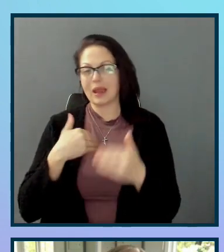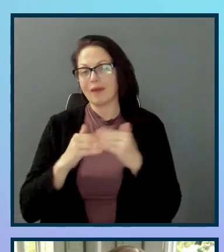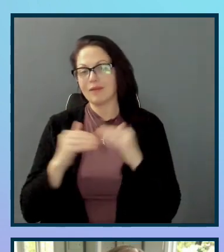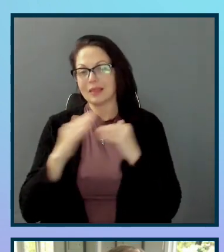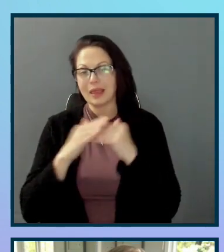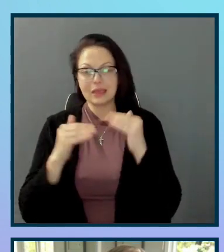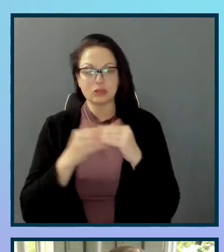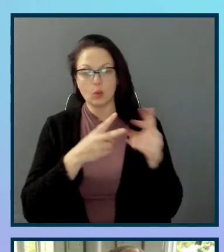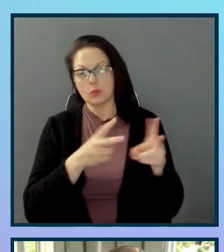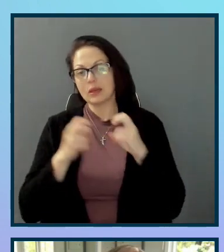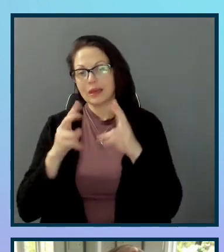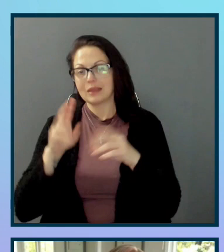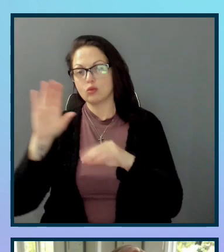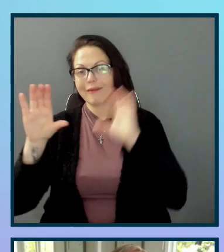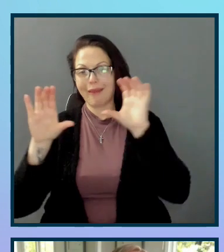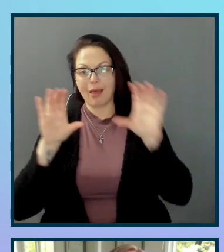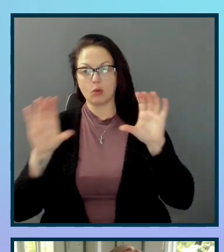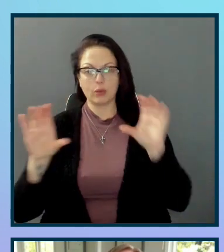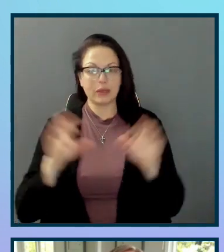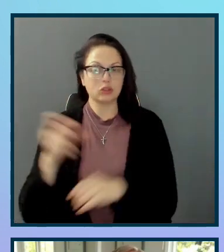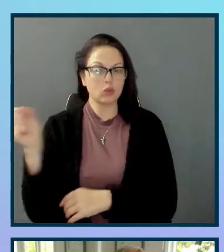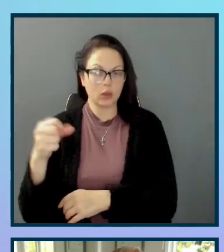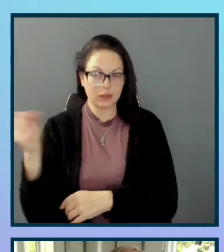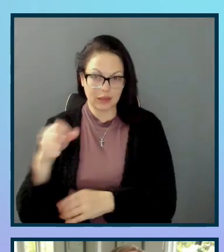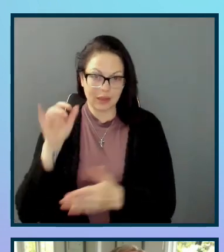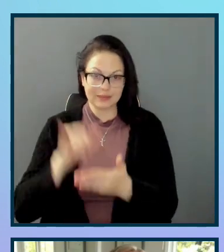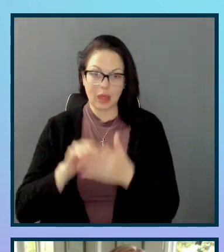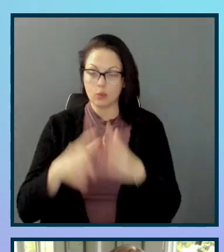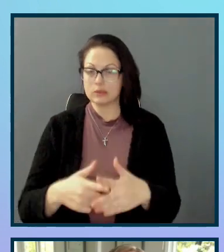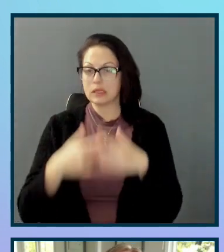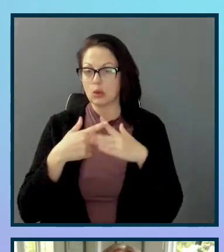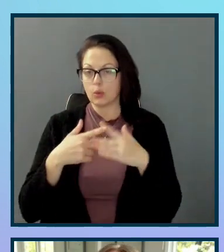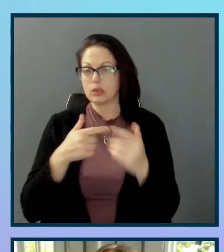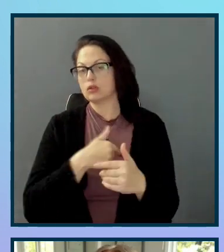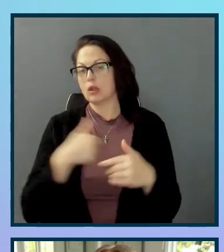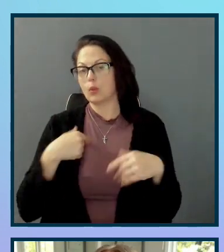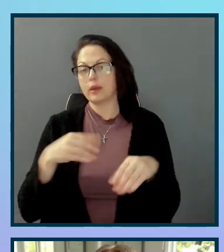that we're currently in. And so, yeah, that was the original when we had farmed it out and contracted,